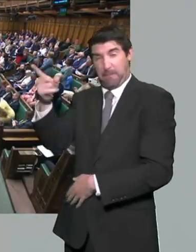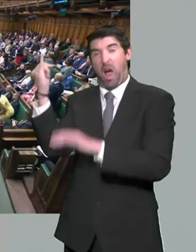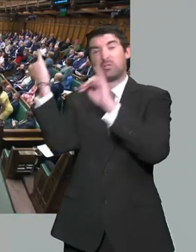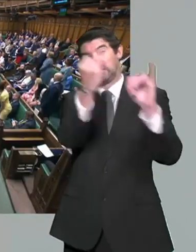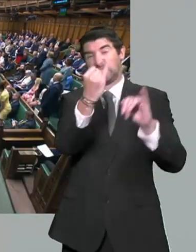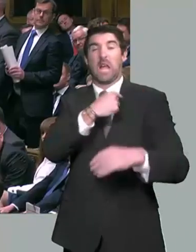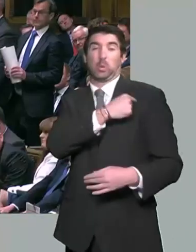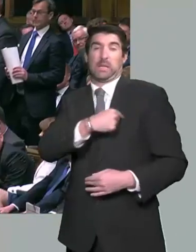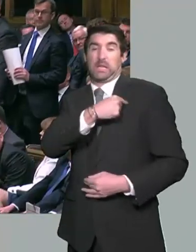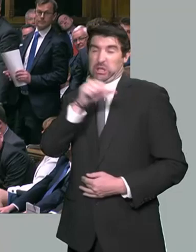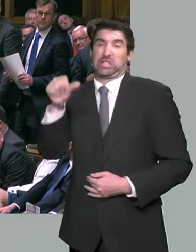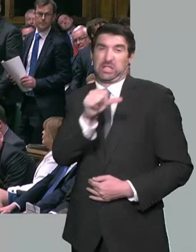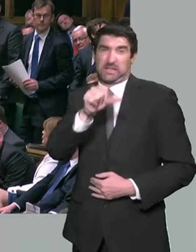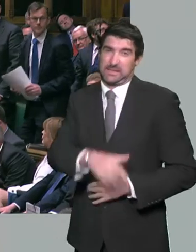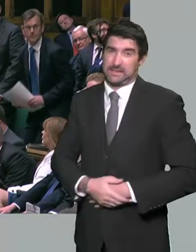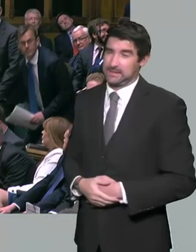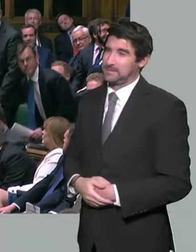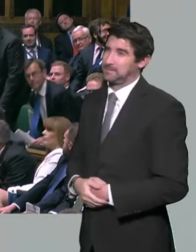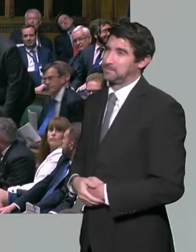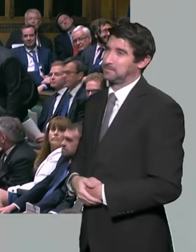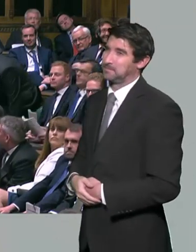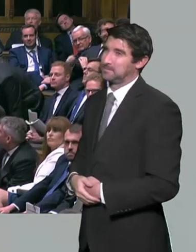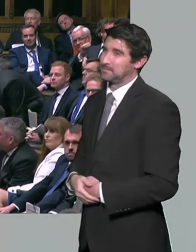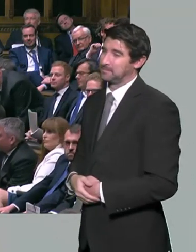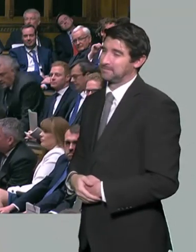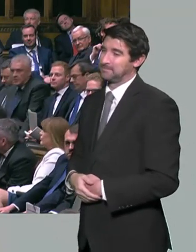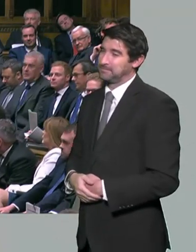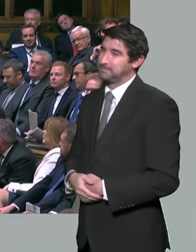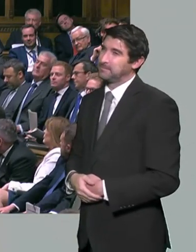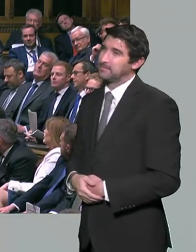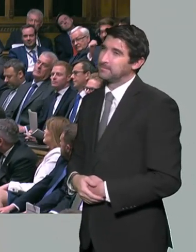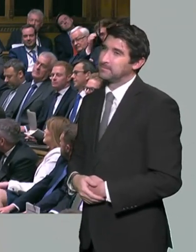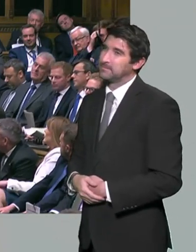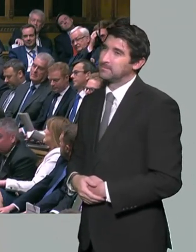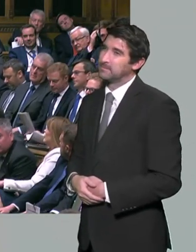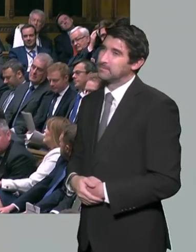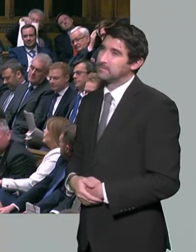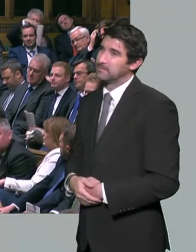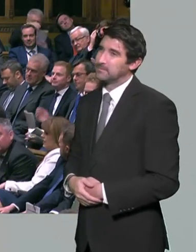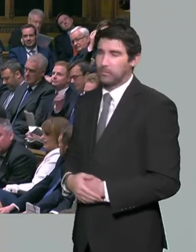Tom Randall (Gedling) (Con) Q10. Today is Pension Credit Awareness Day.